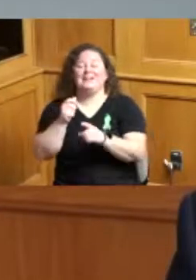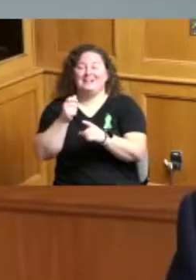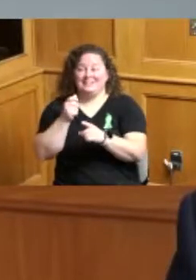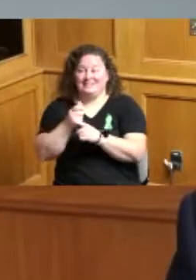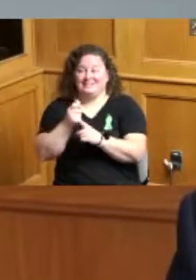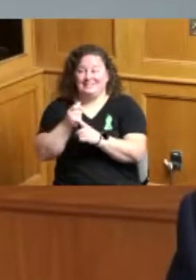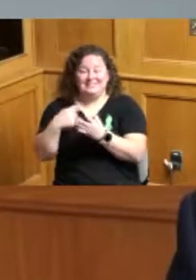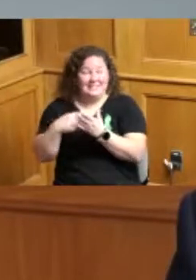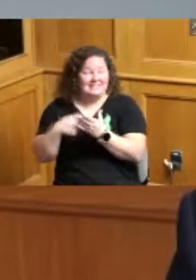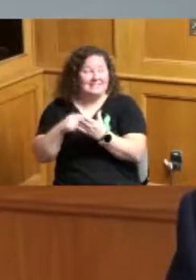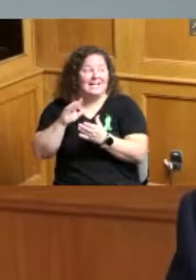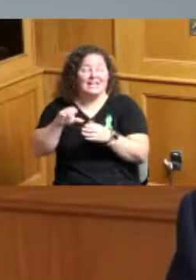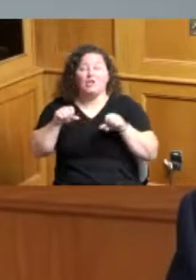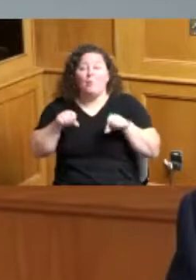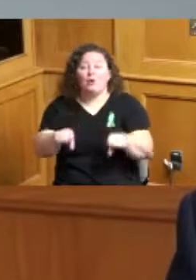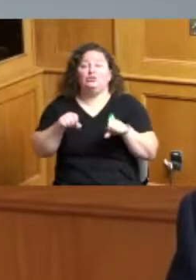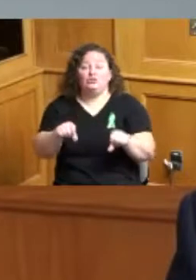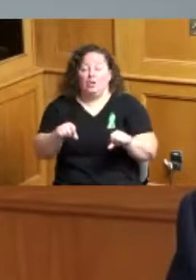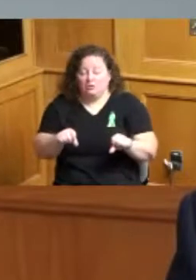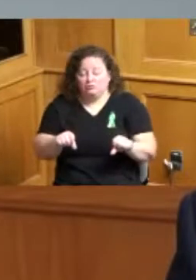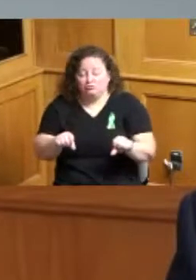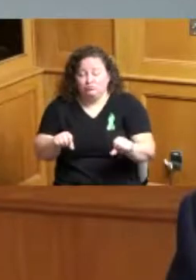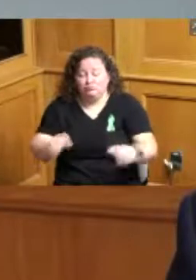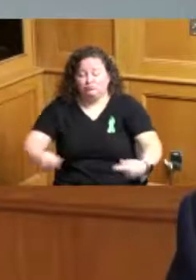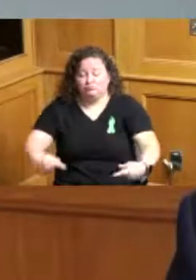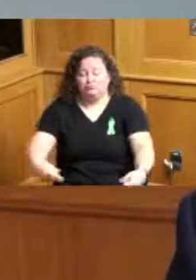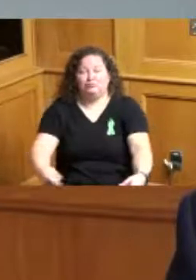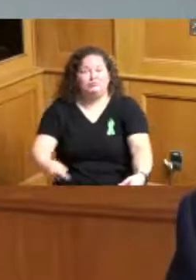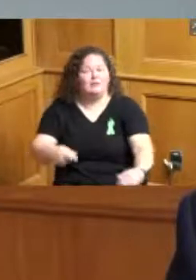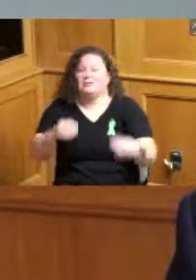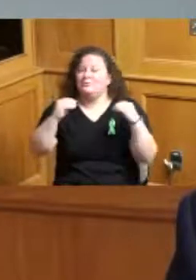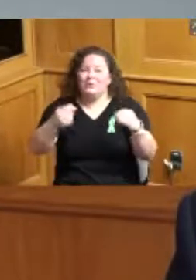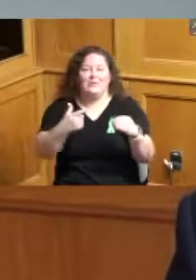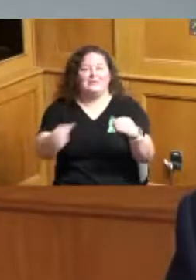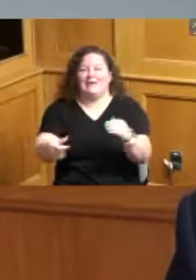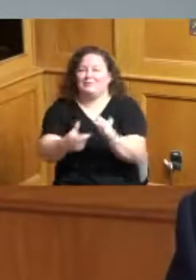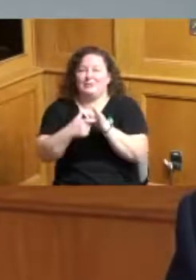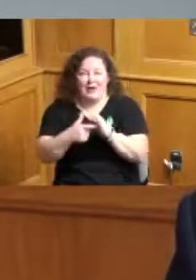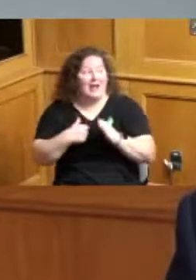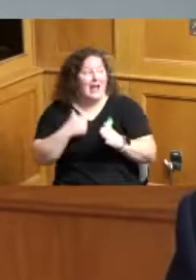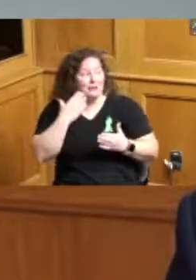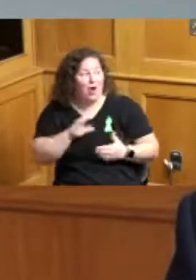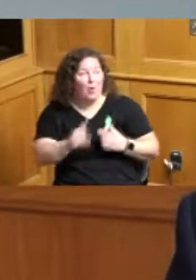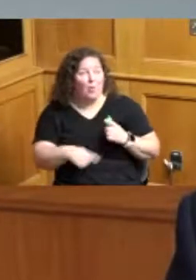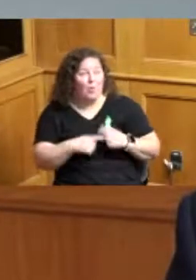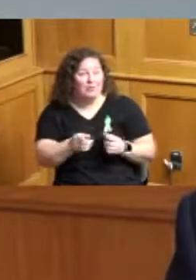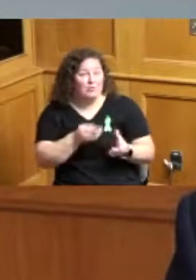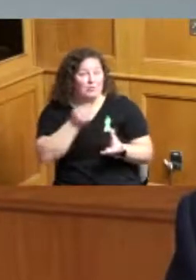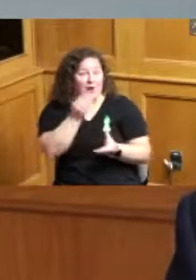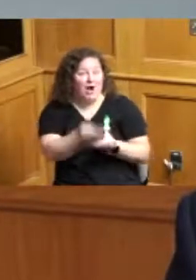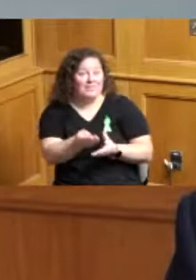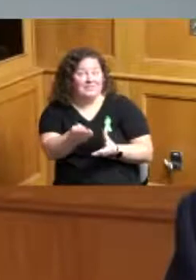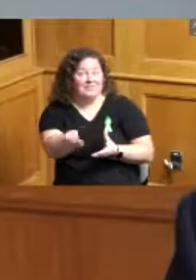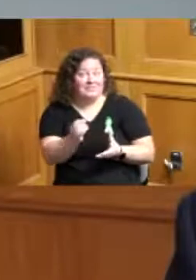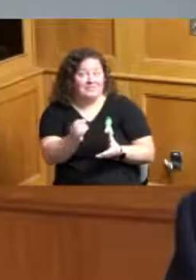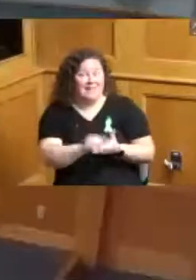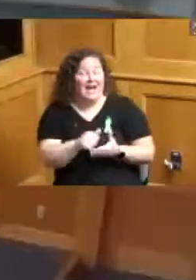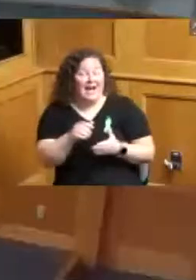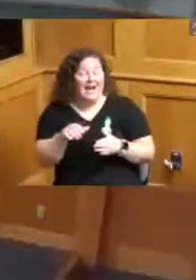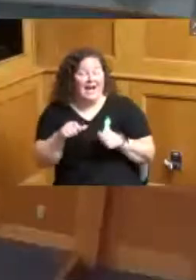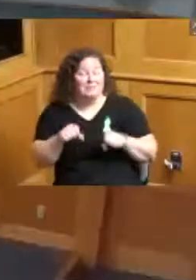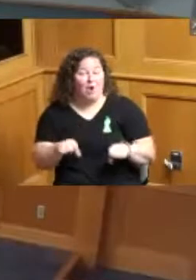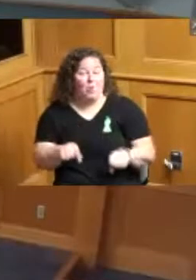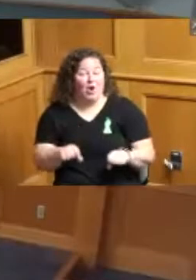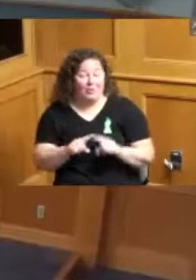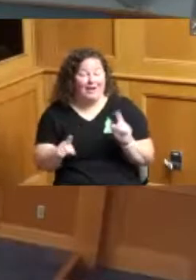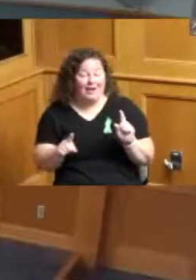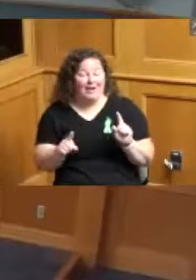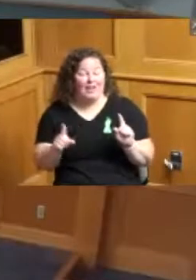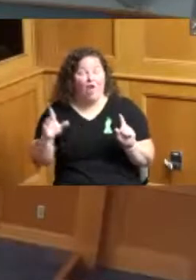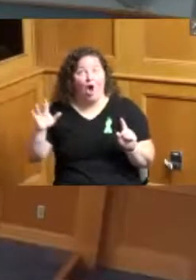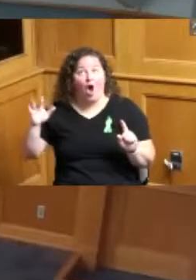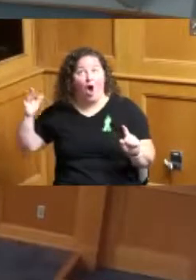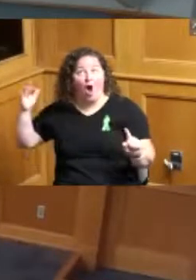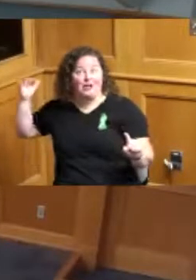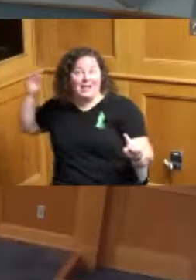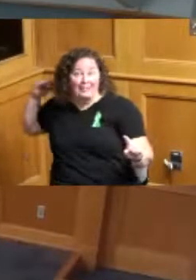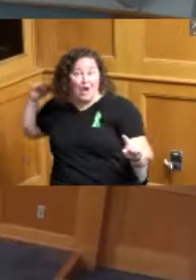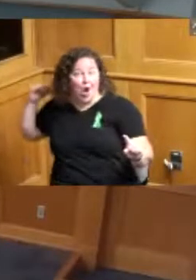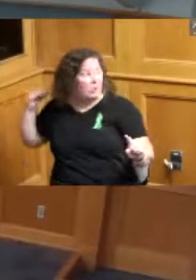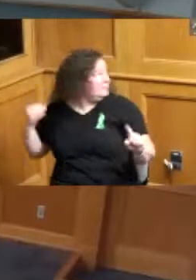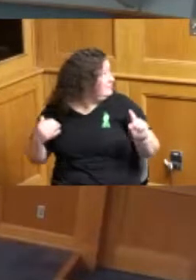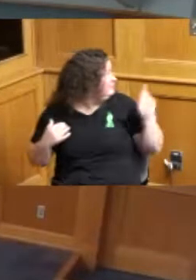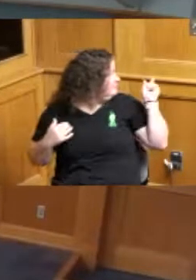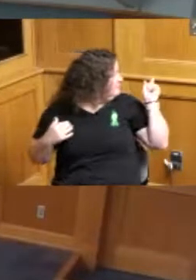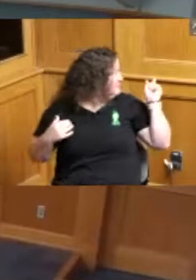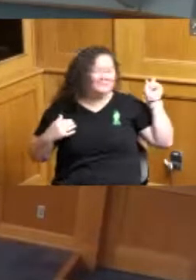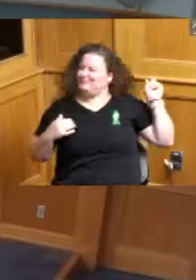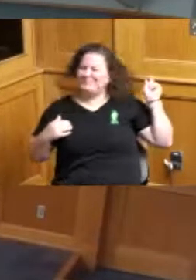yeah so frank great job so I'm not sure when you purchased this but was quite some time ago wow